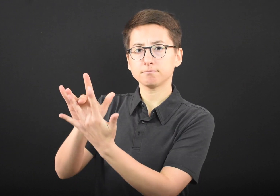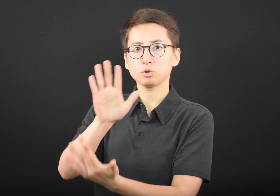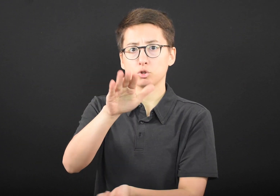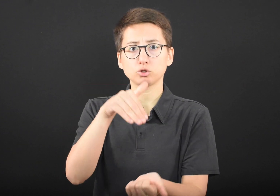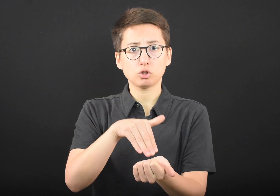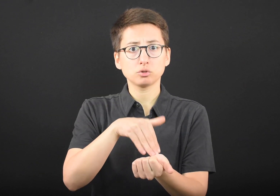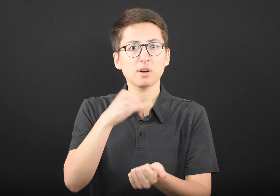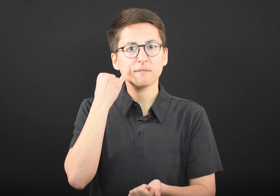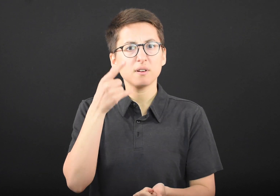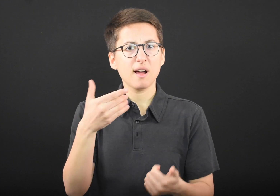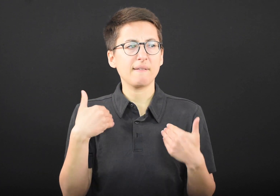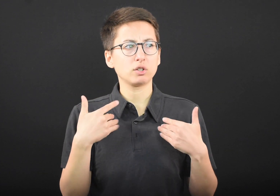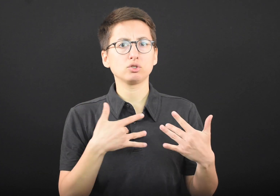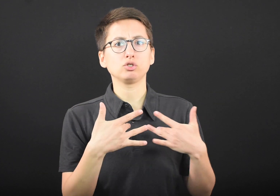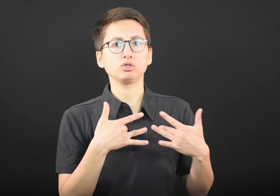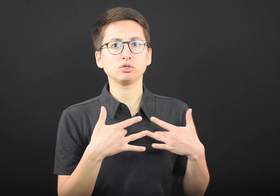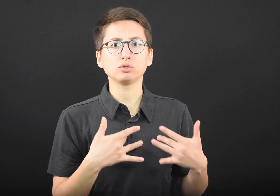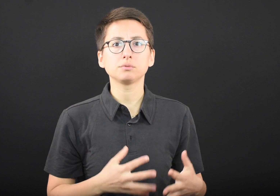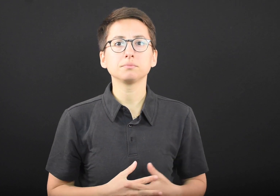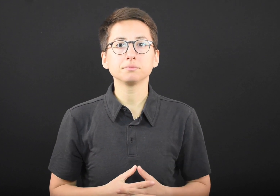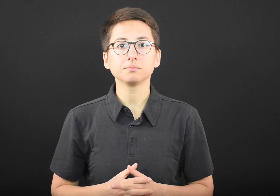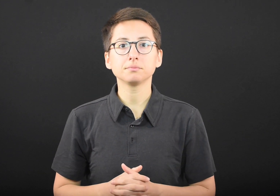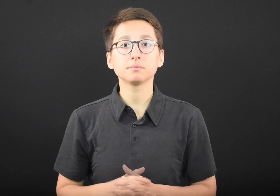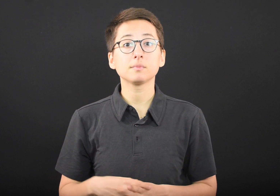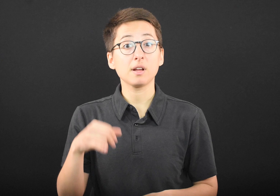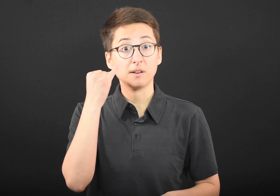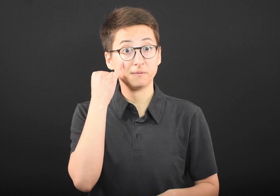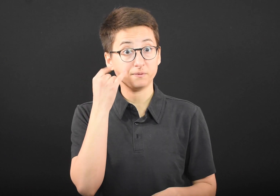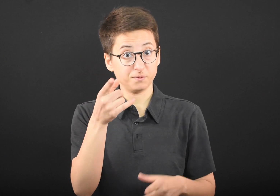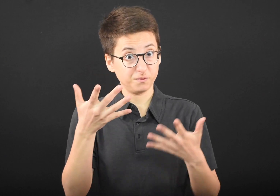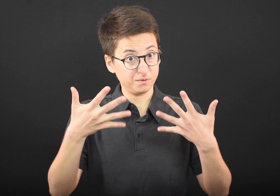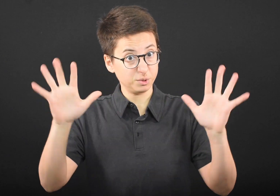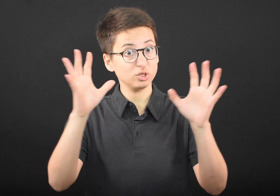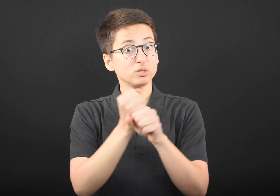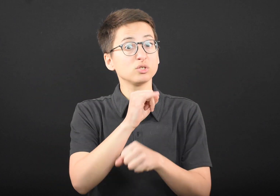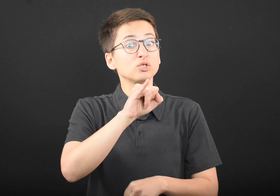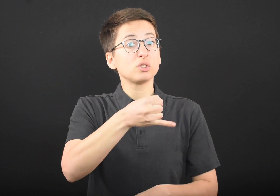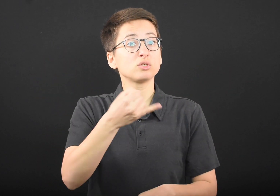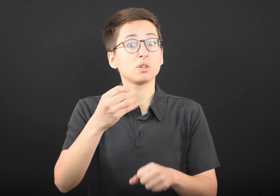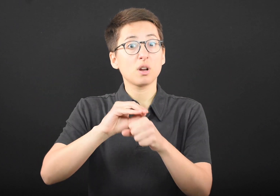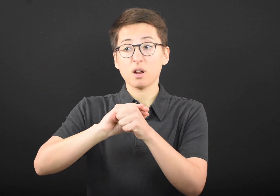health care provider if you have concerns. ● If you have received the Johnson & Johnson